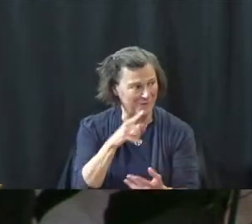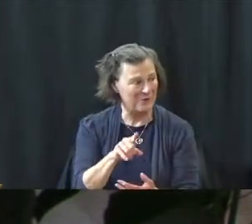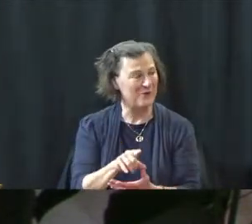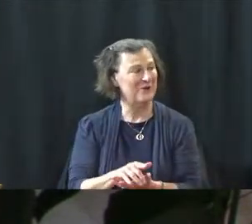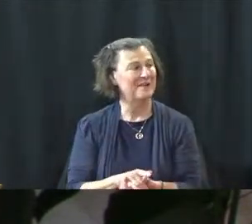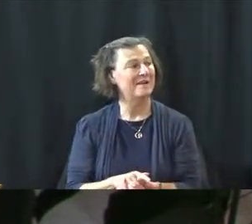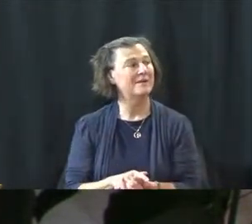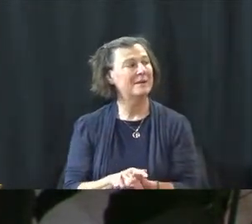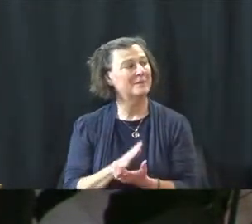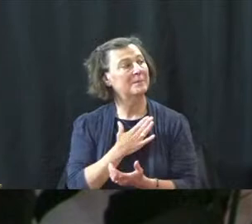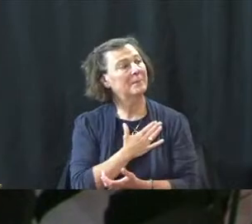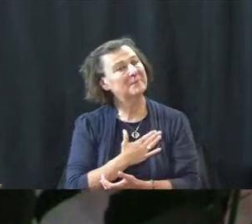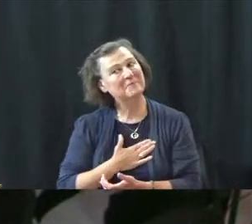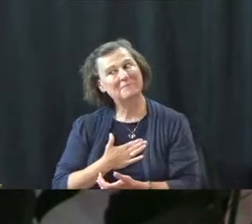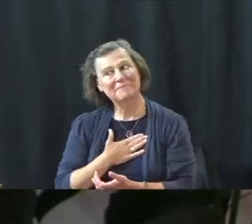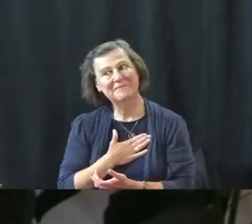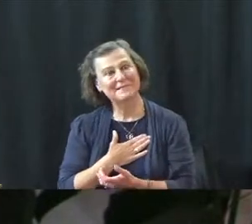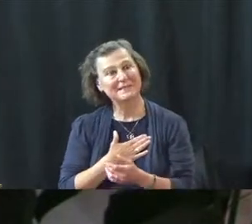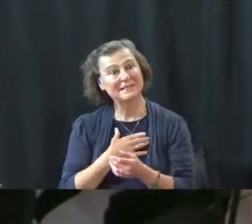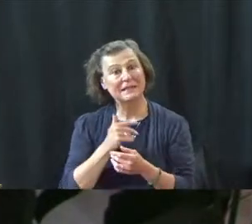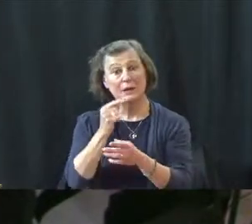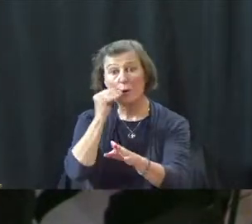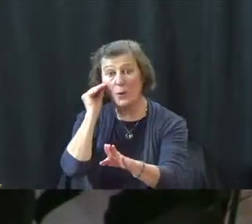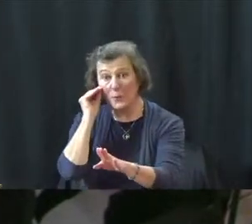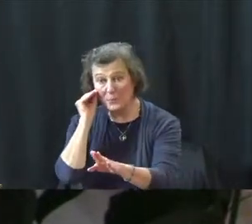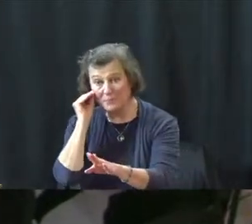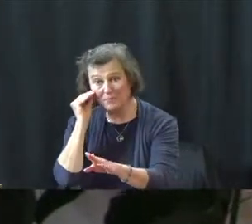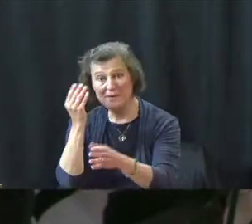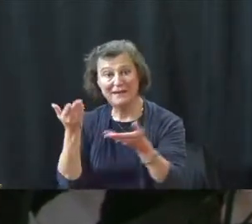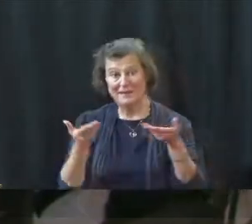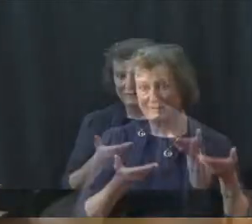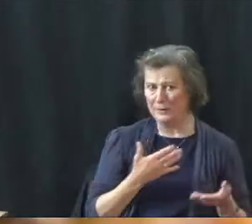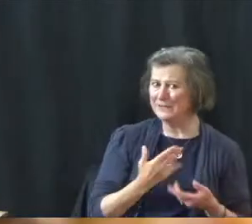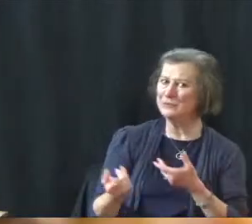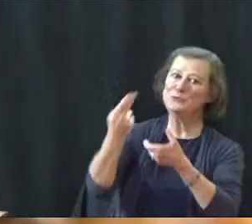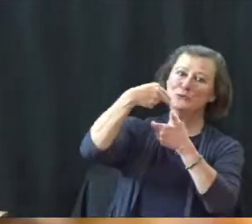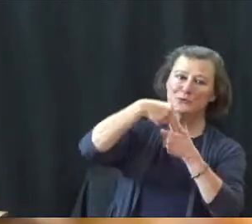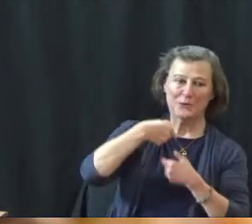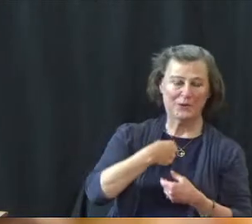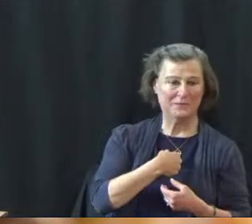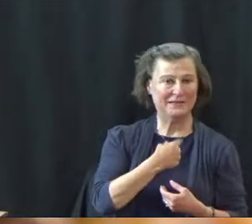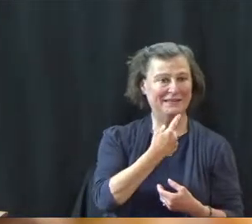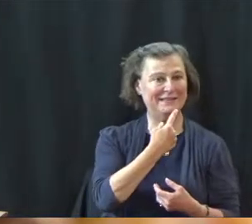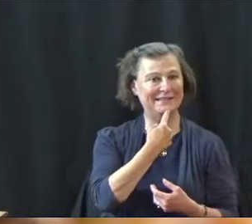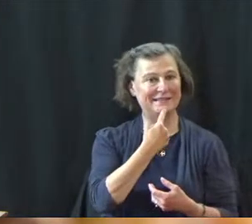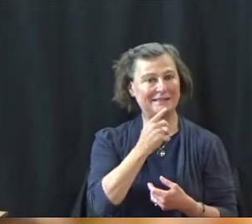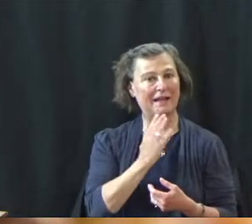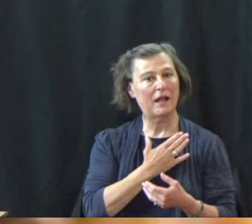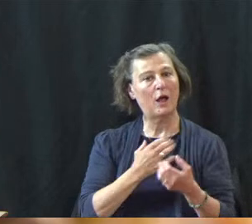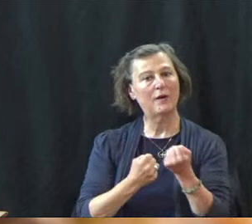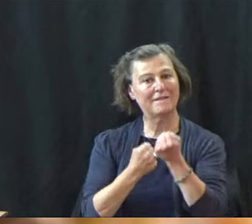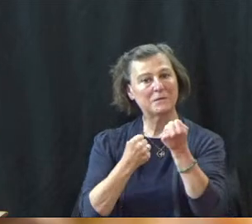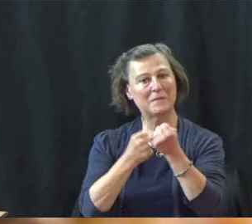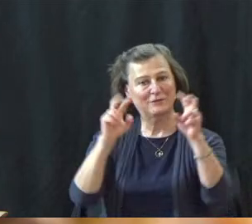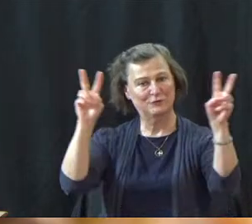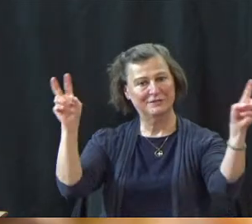Please, those of you at home and here, join me in saying our affirmation.